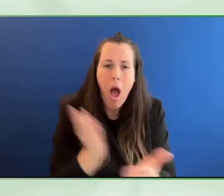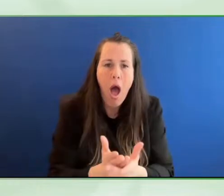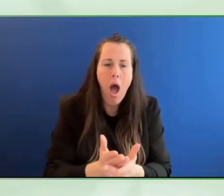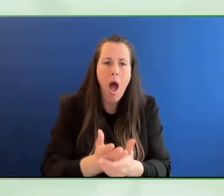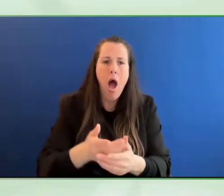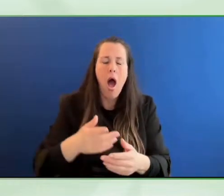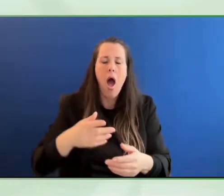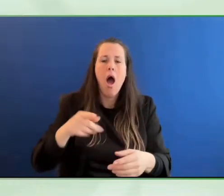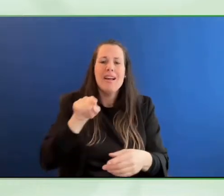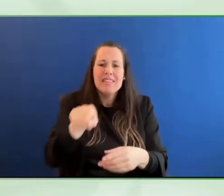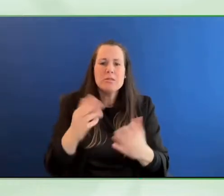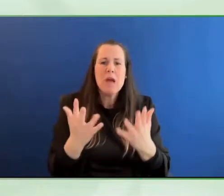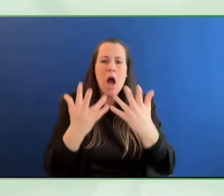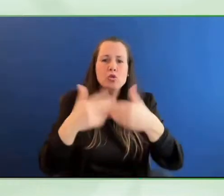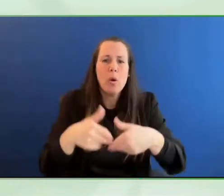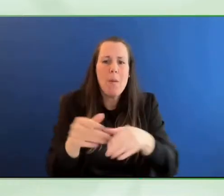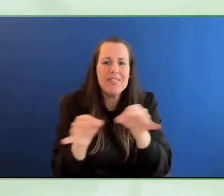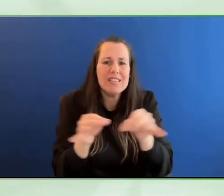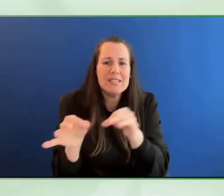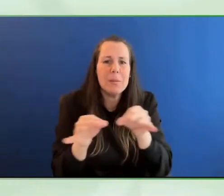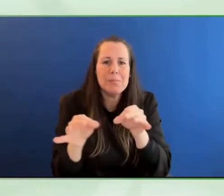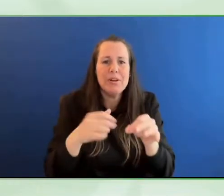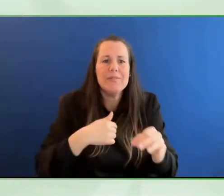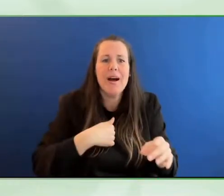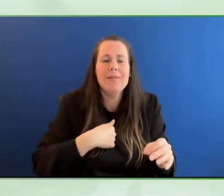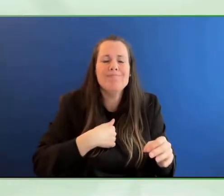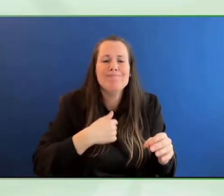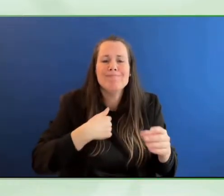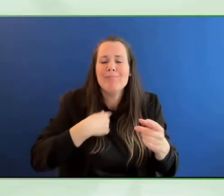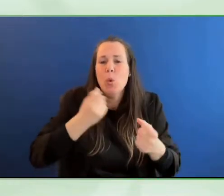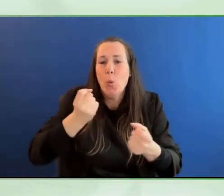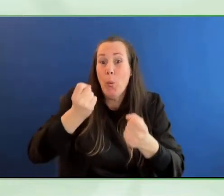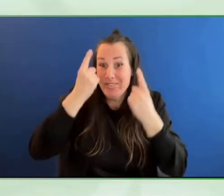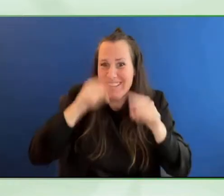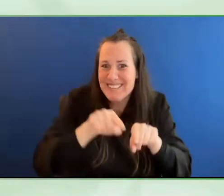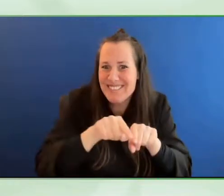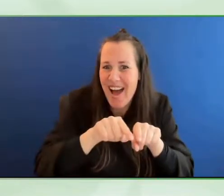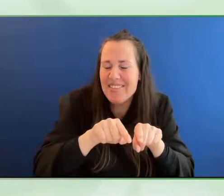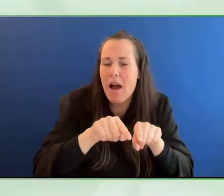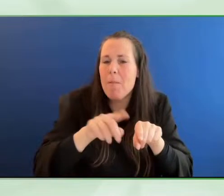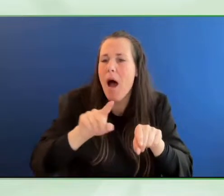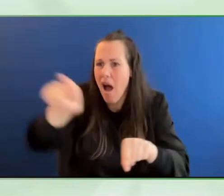That's what it looks like when it's happening. Whereabouts in other art forms are you thinking in terms of the impact it can have?